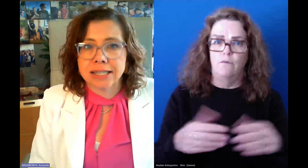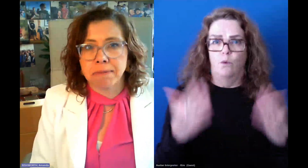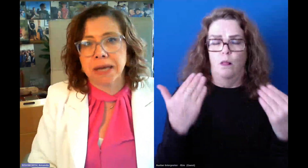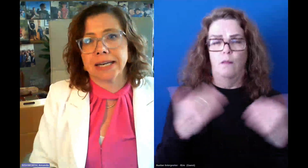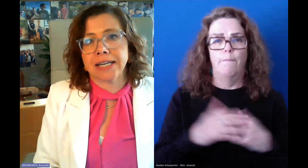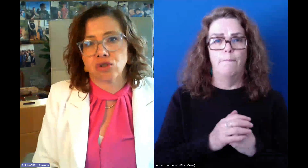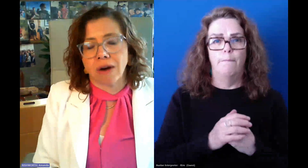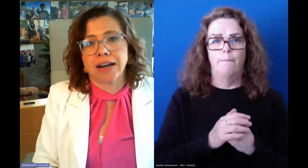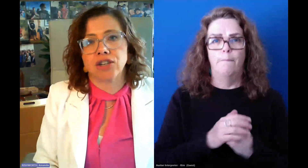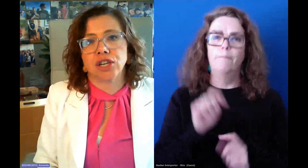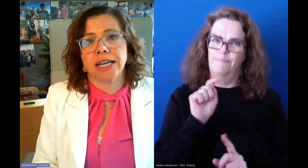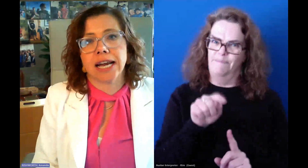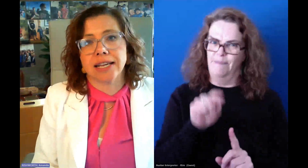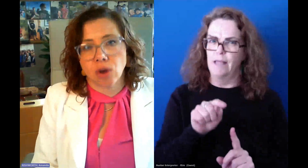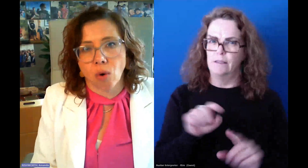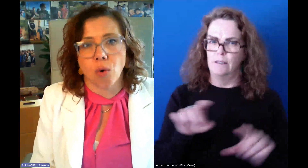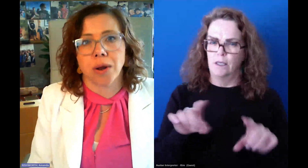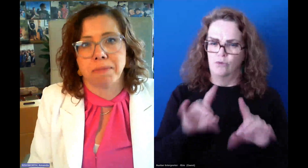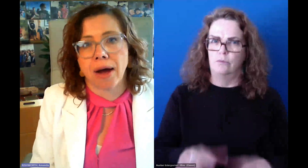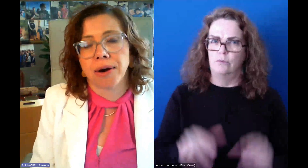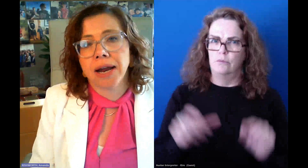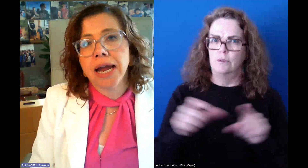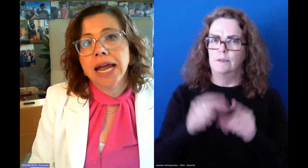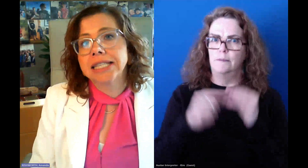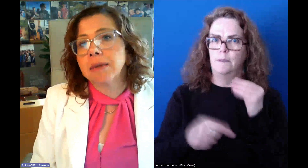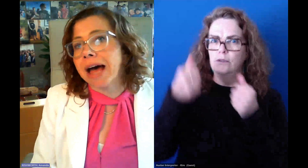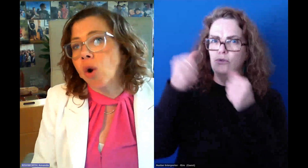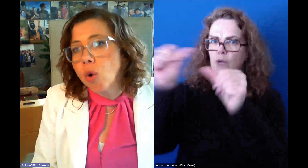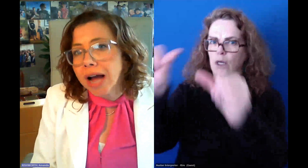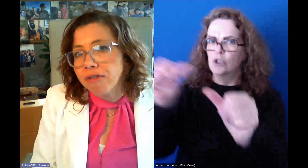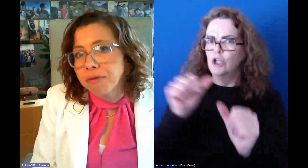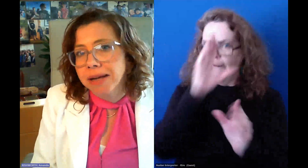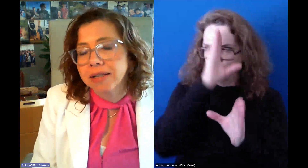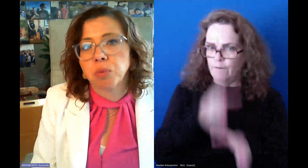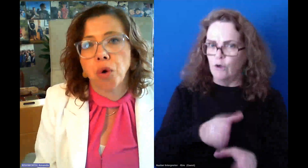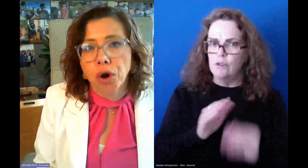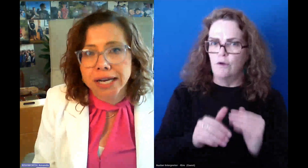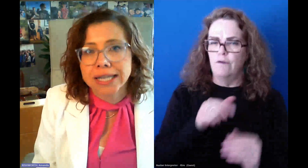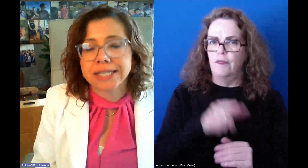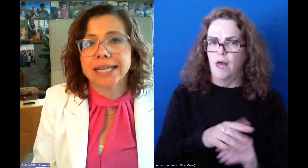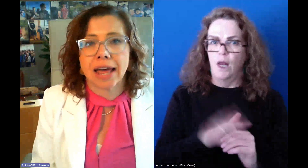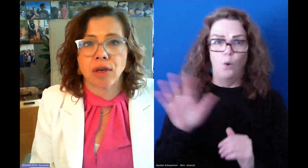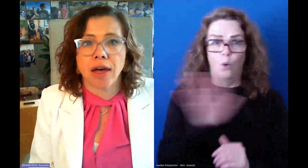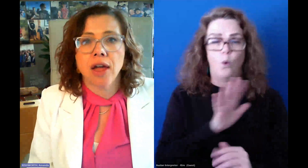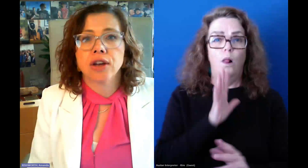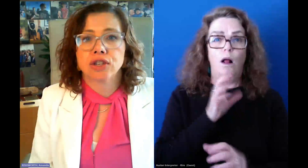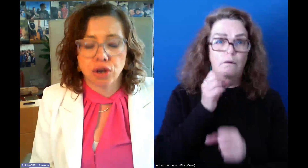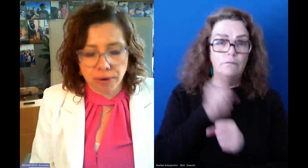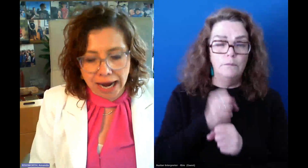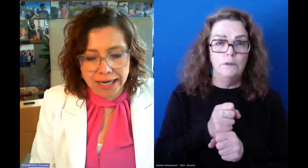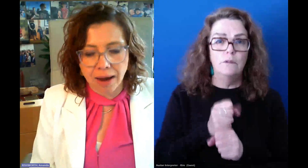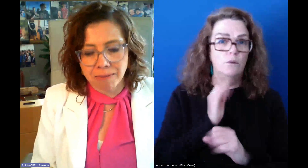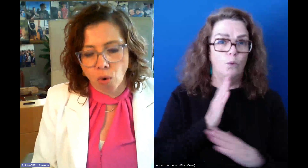disability strategy is all about. It's about all governments working together to create a